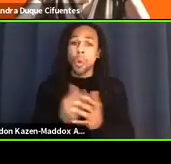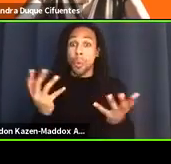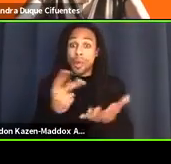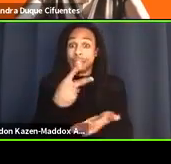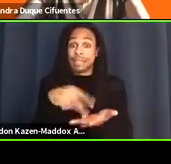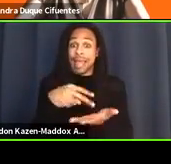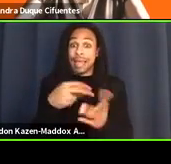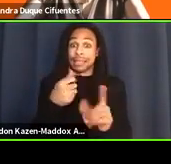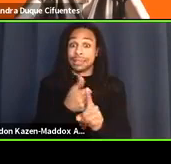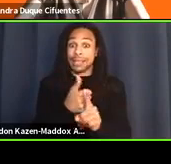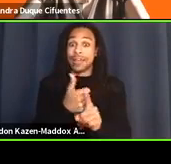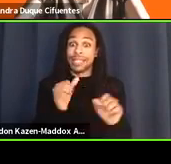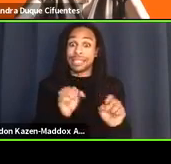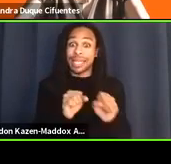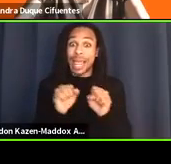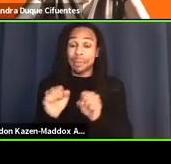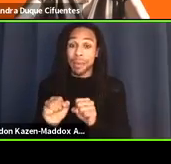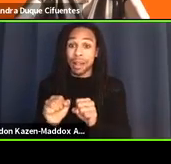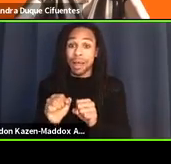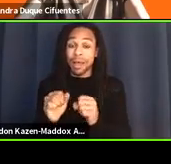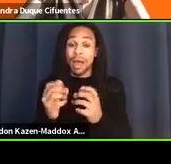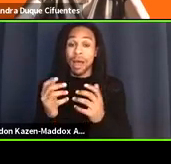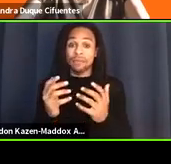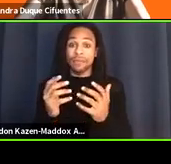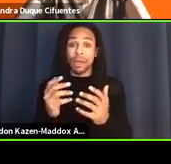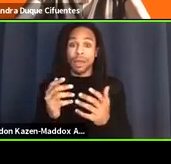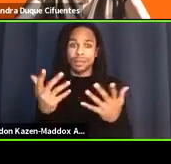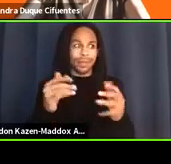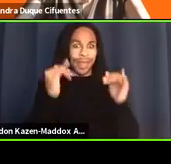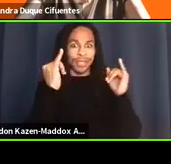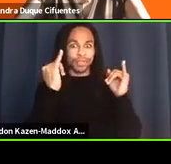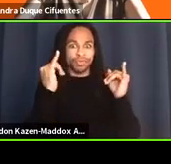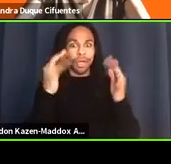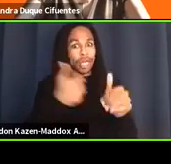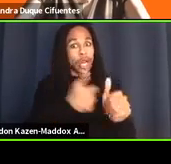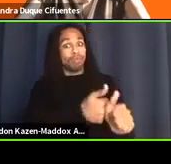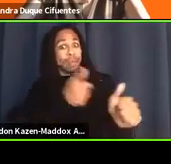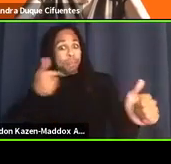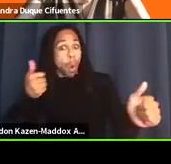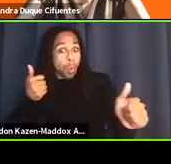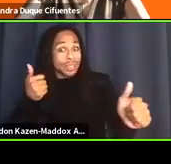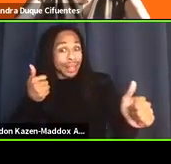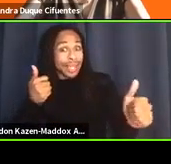use of the video that is going to be incredibly useful to us is video documentation.